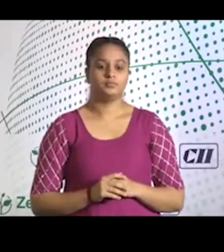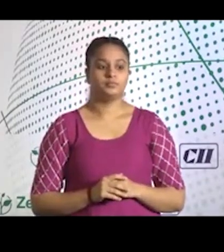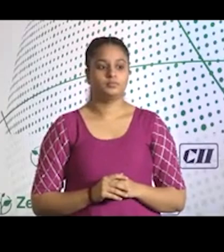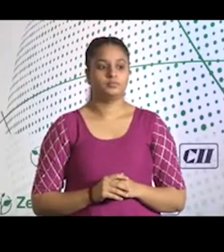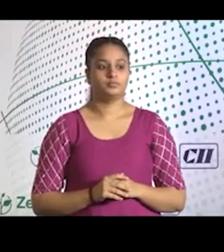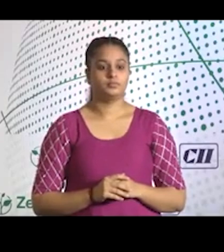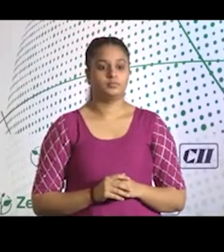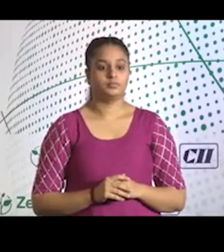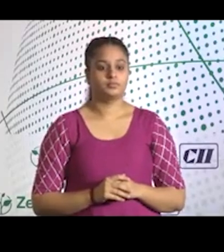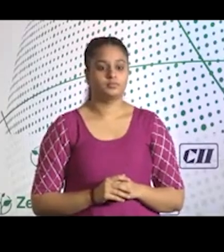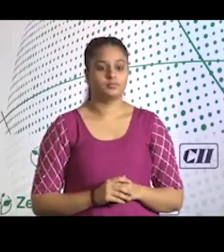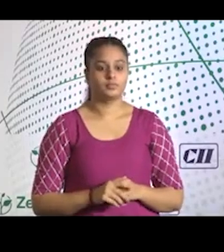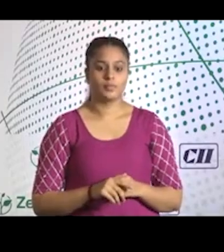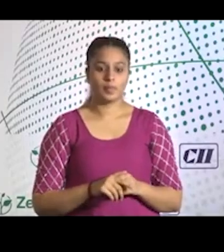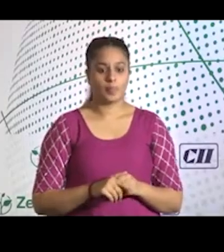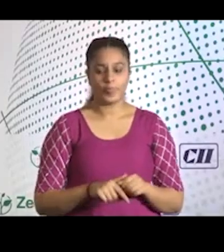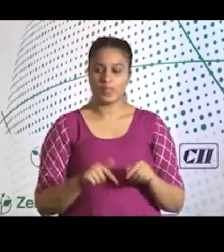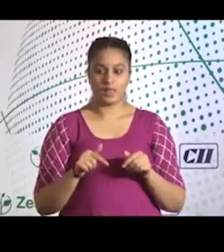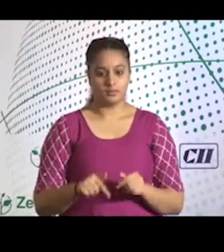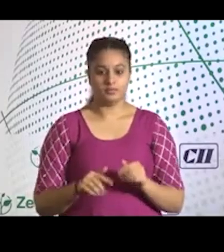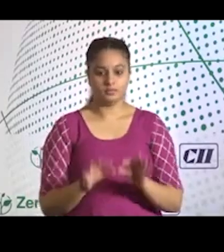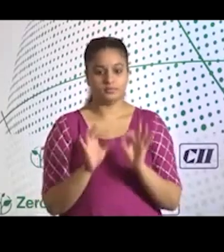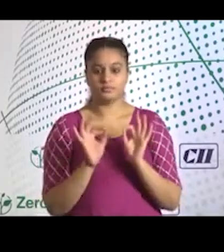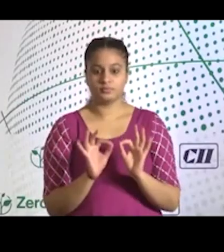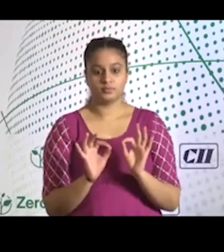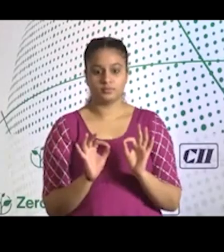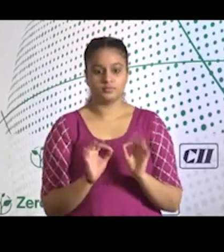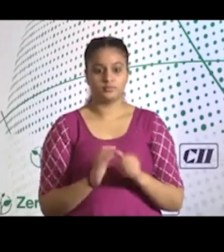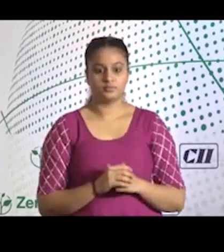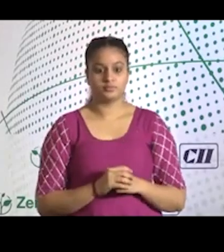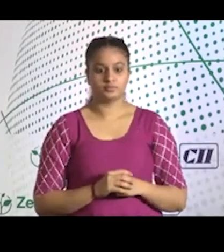This is really heartening to hear, and I think I share that sentiment with you.